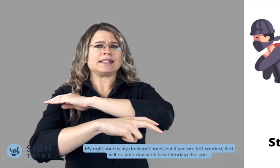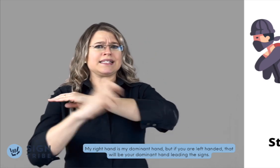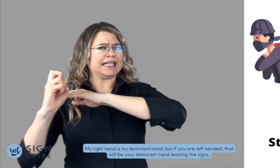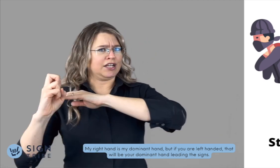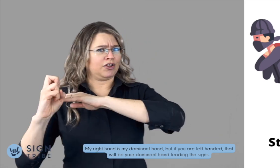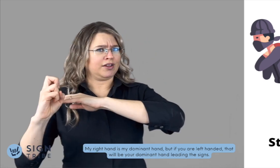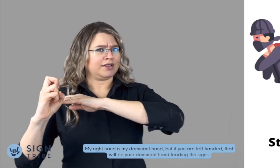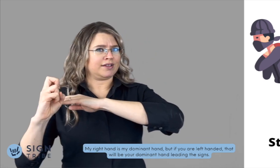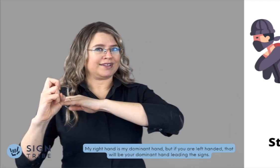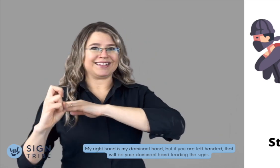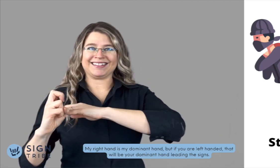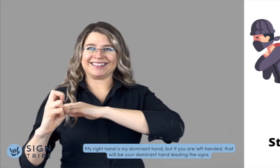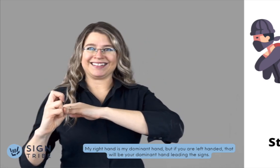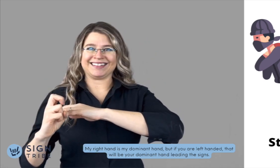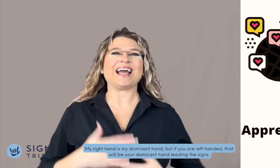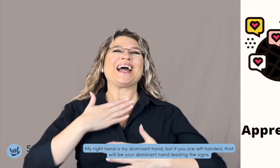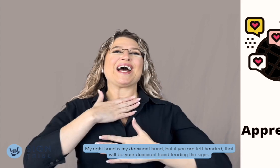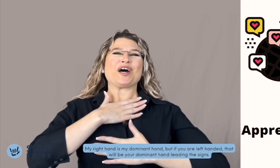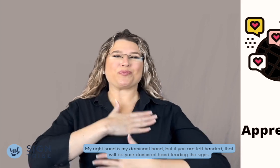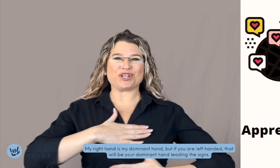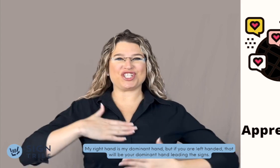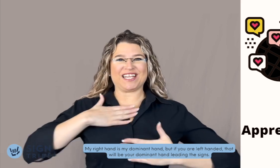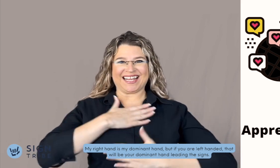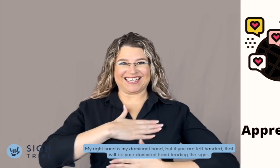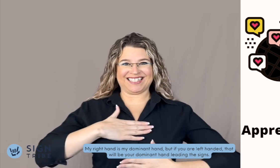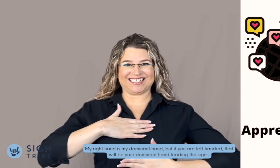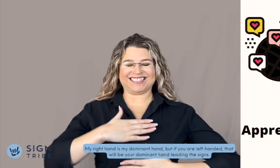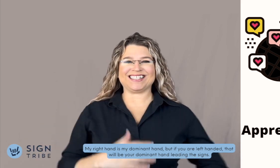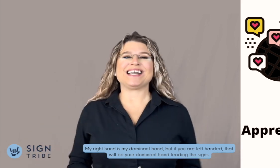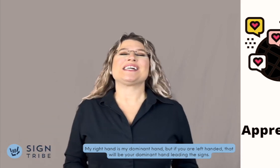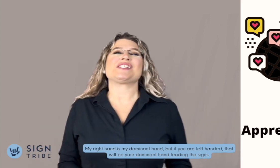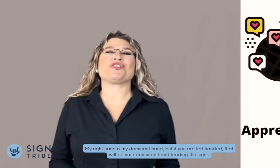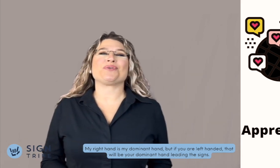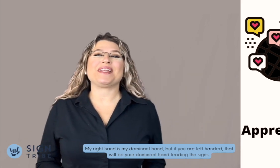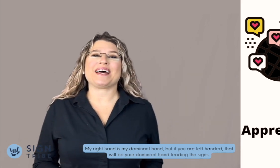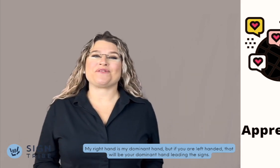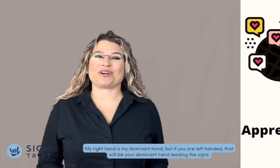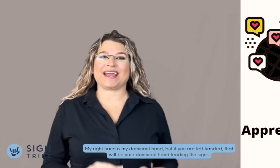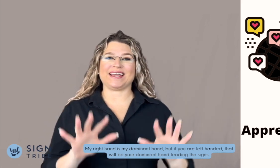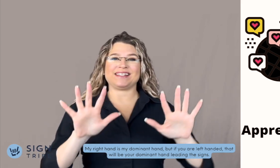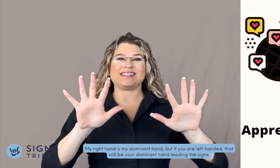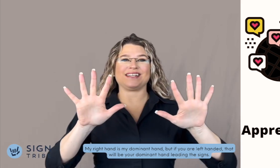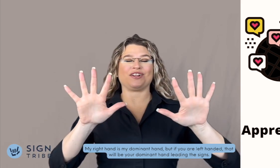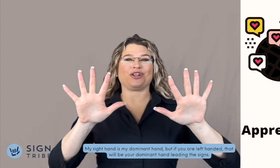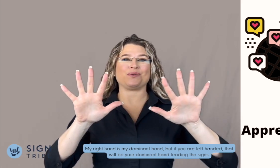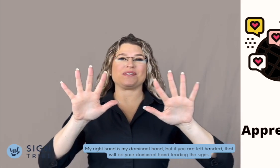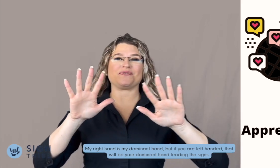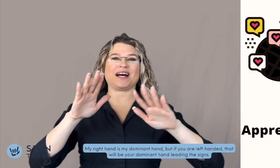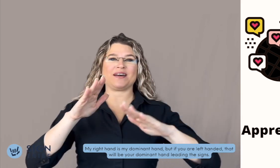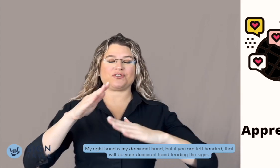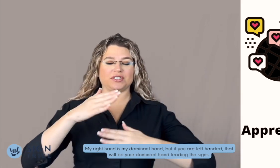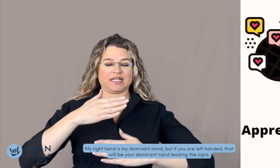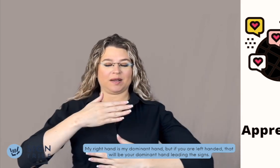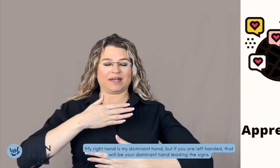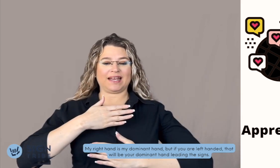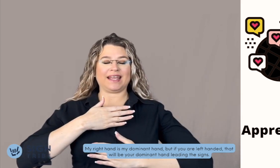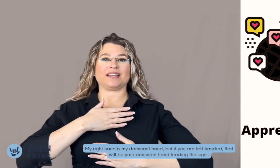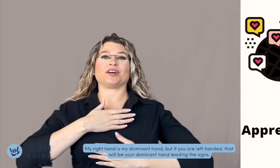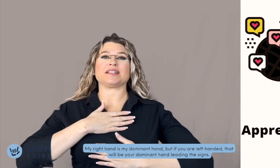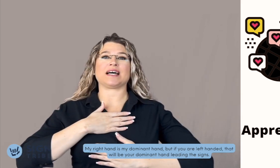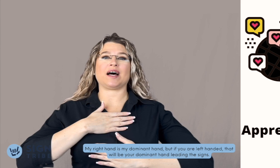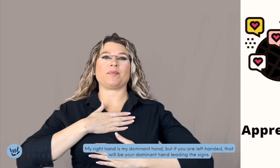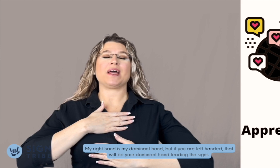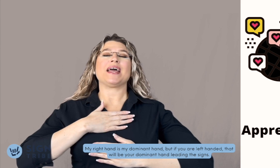steal. Appreciate. So you're going to have your hands in closed fives, your dominant hand on top,